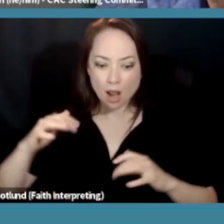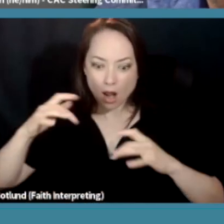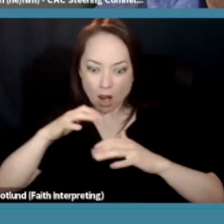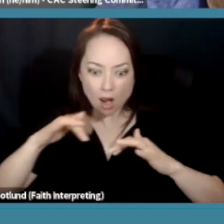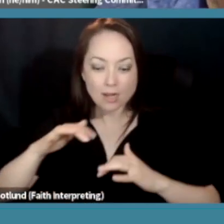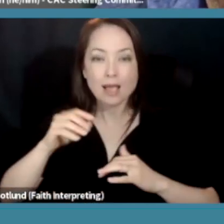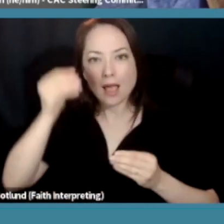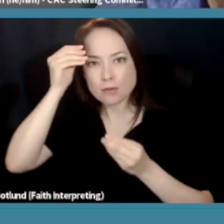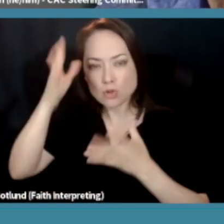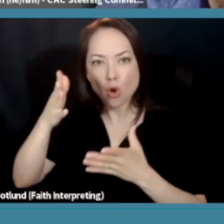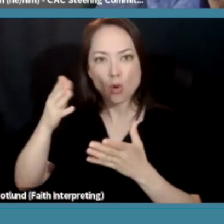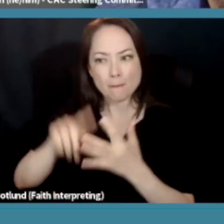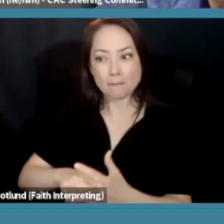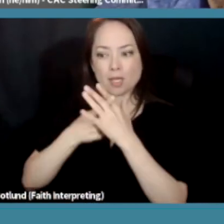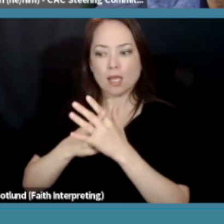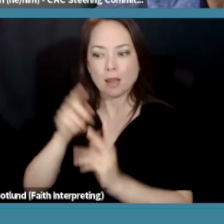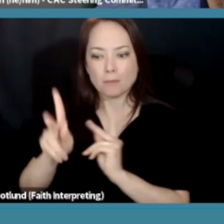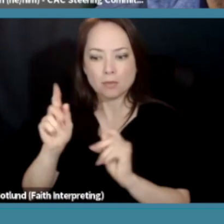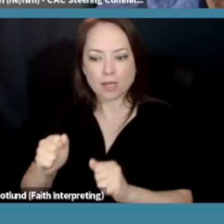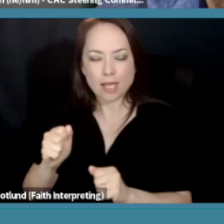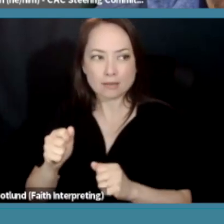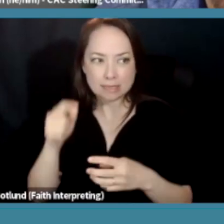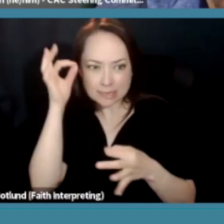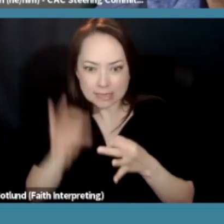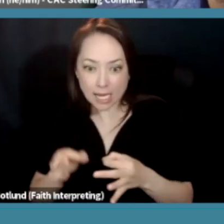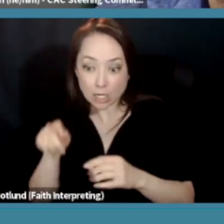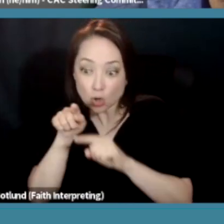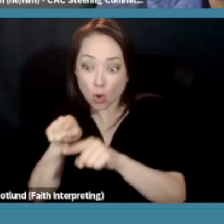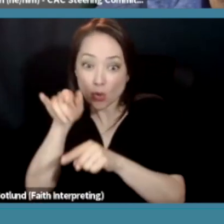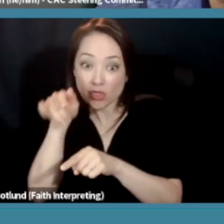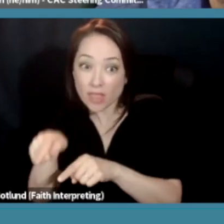so that people can opt into those spaces rather than find themselves caught in those spaces.